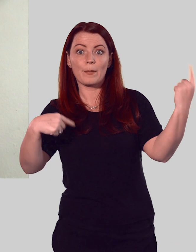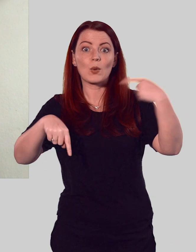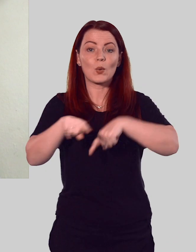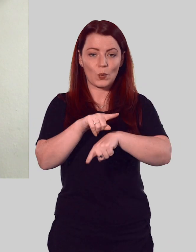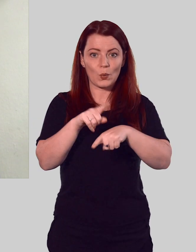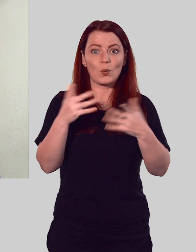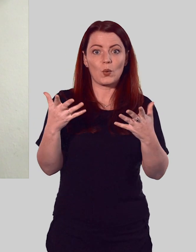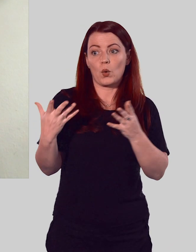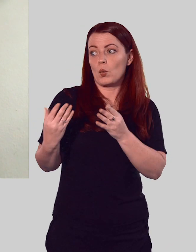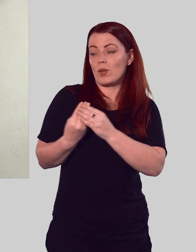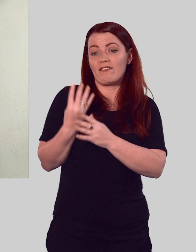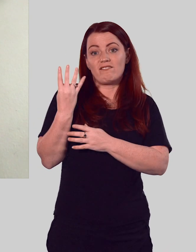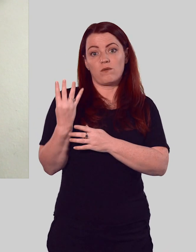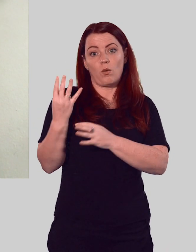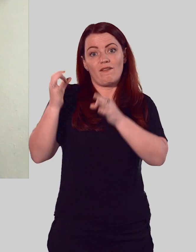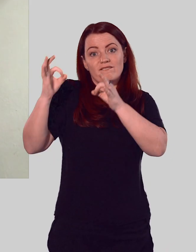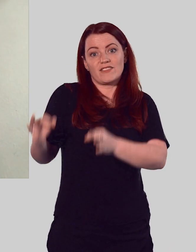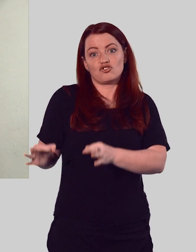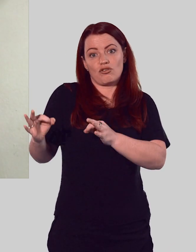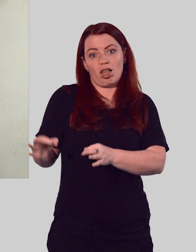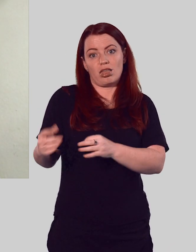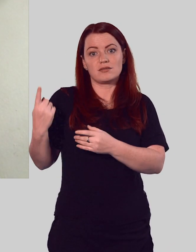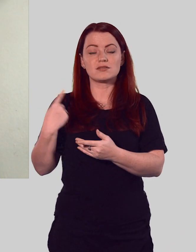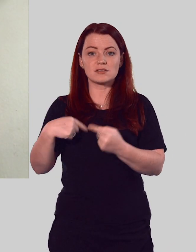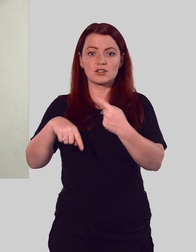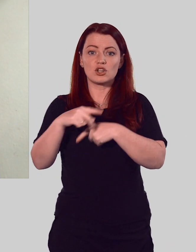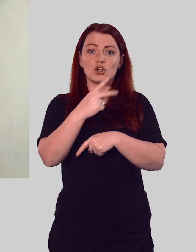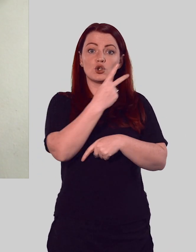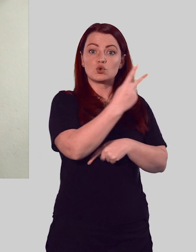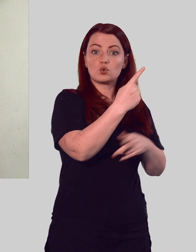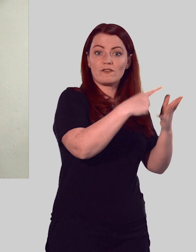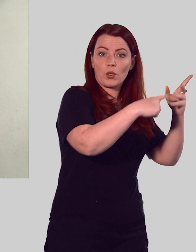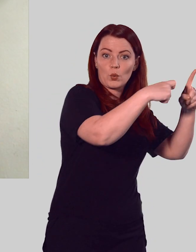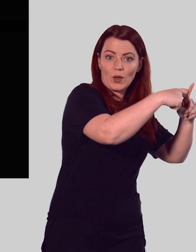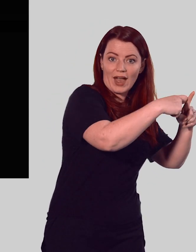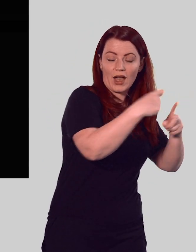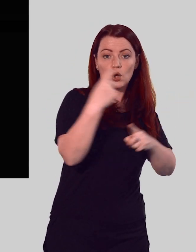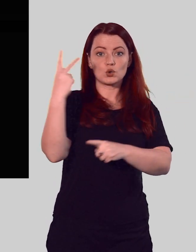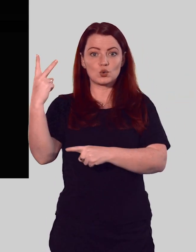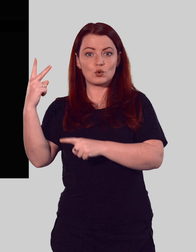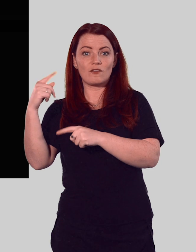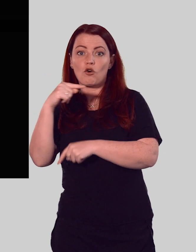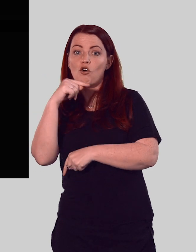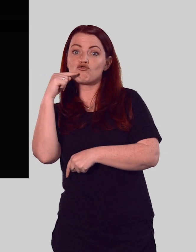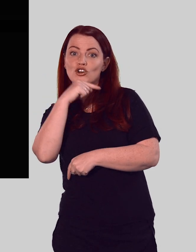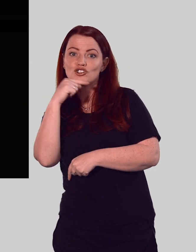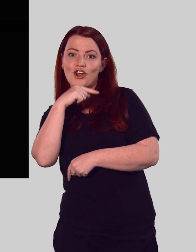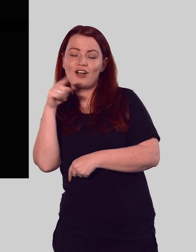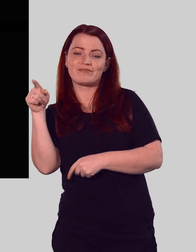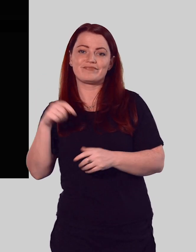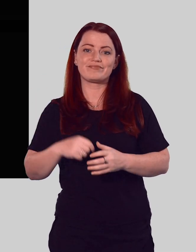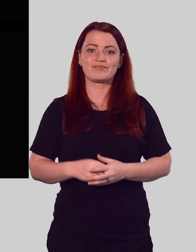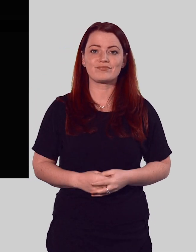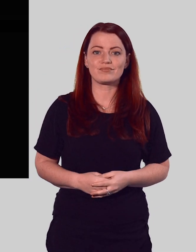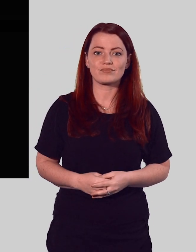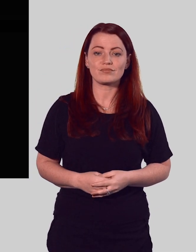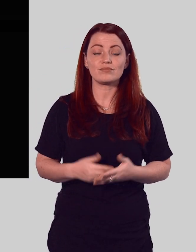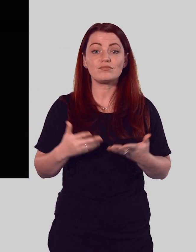delegations, your performers, two for the UK and two for Russia, these are reporters, and there's the rest of the